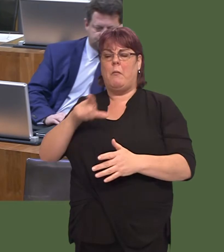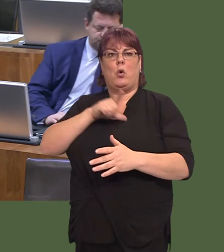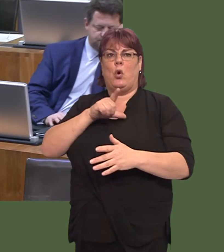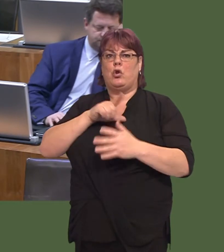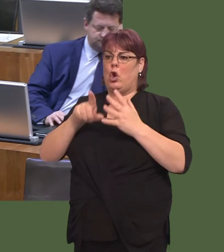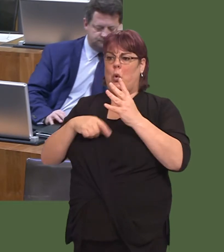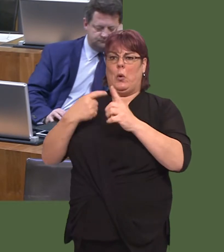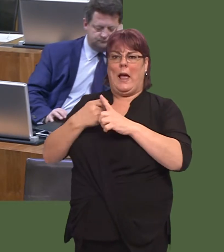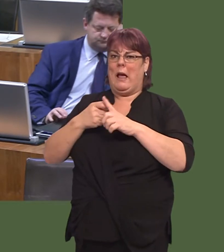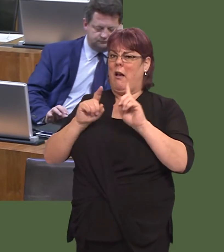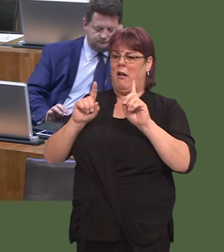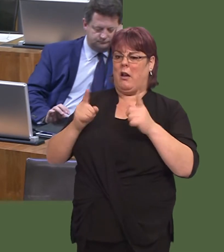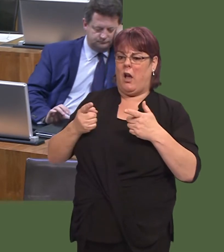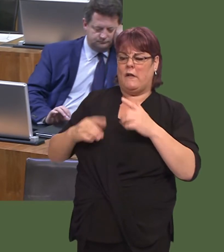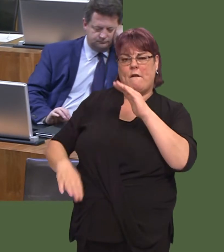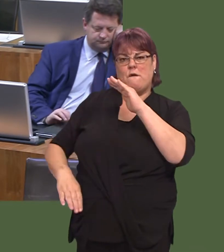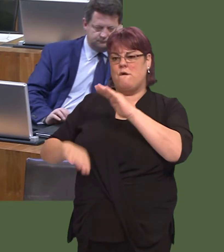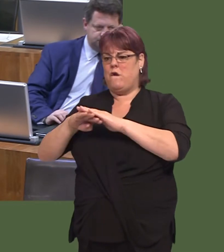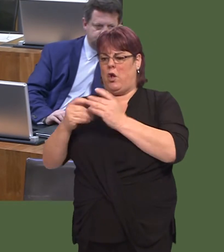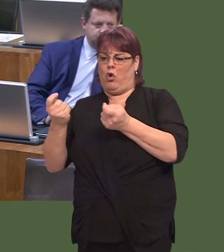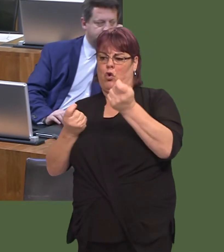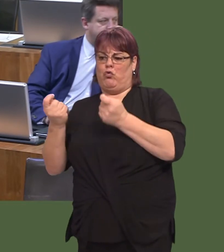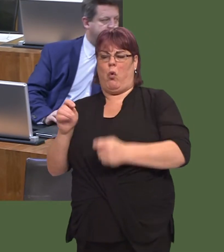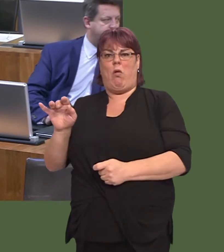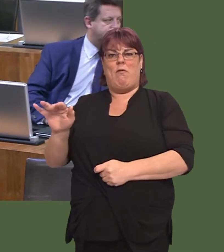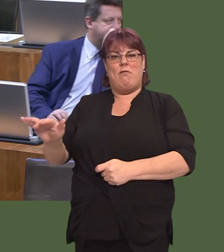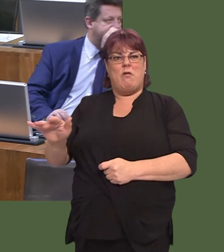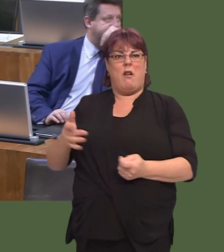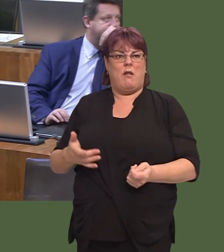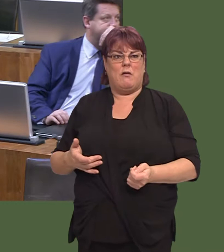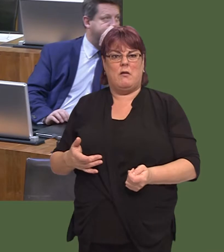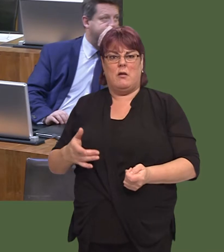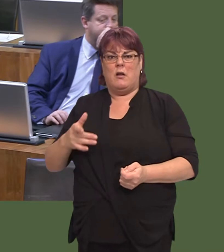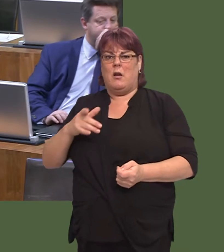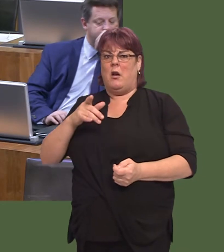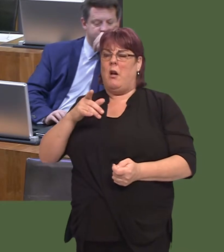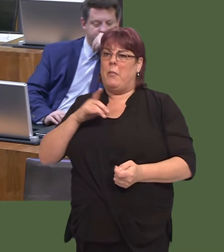to put in place border controls in Dover without enormous delays, and the same, I suspect,